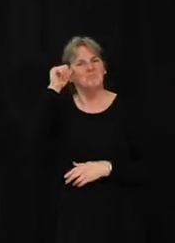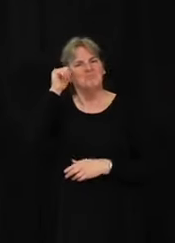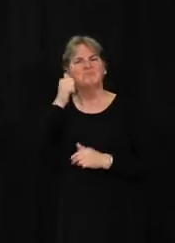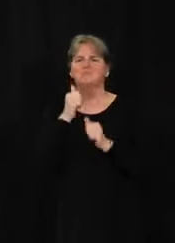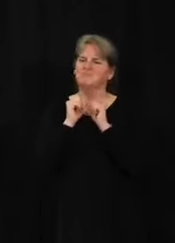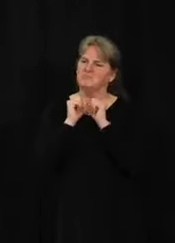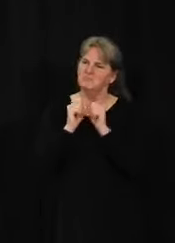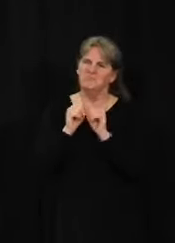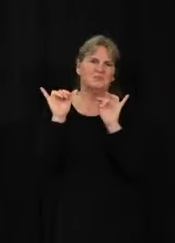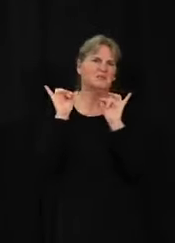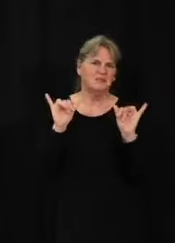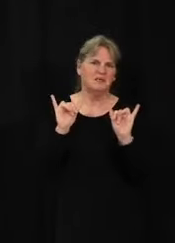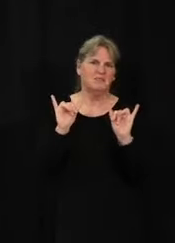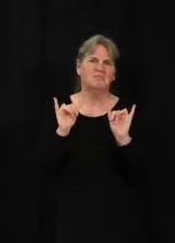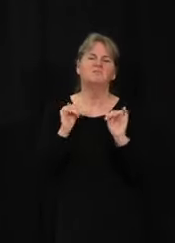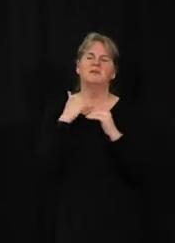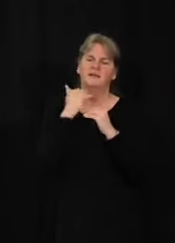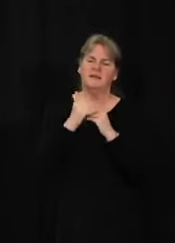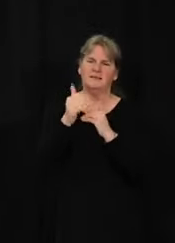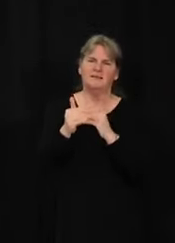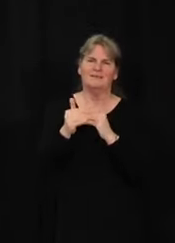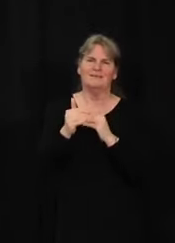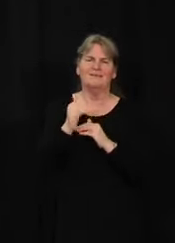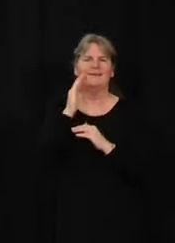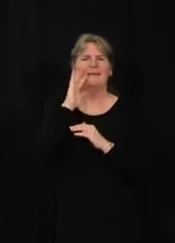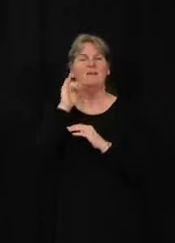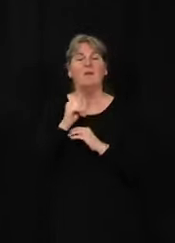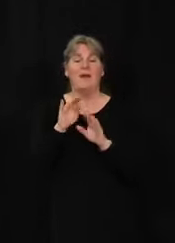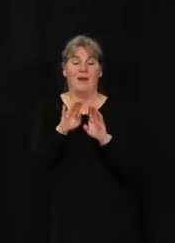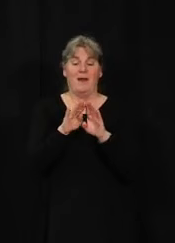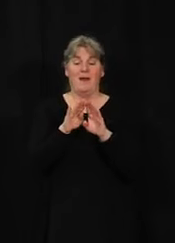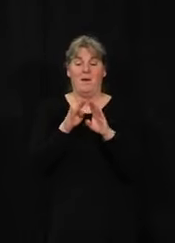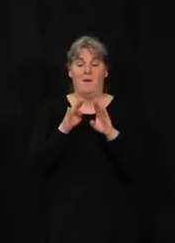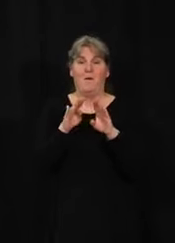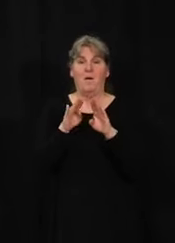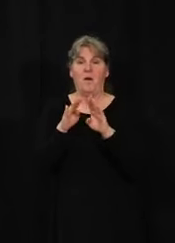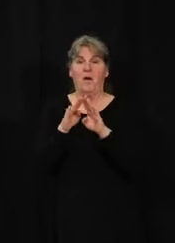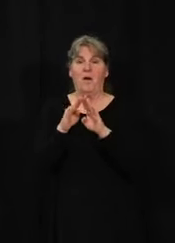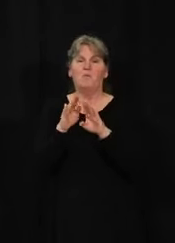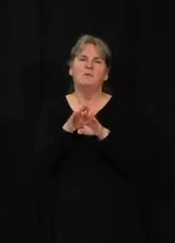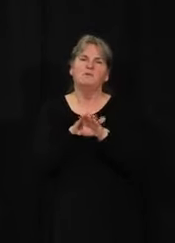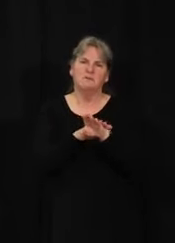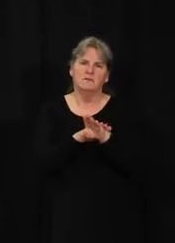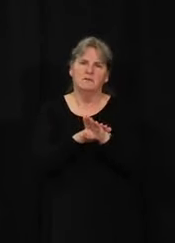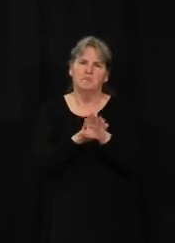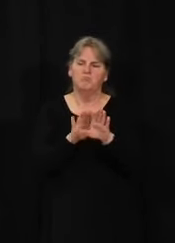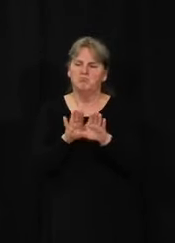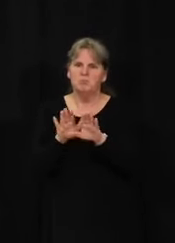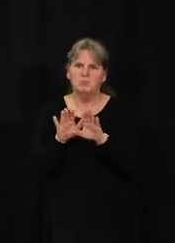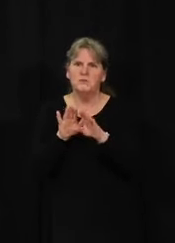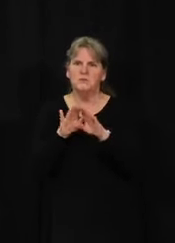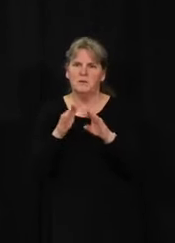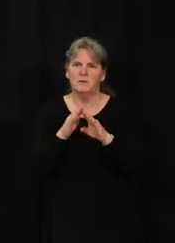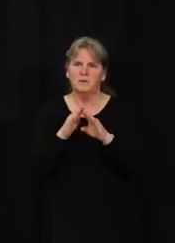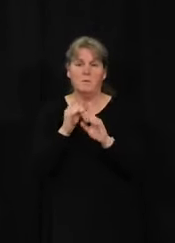towards moving to the next stages. Again, the easing of restrictions will be gradual and done in a way that protects our